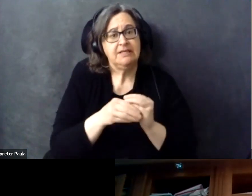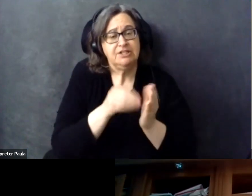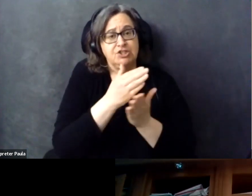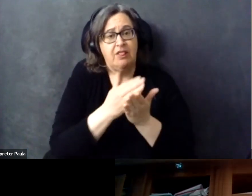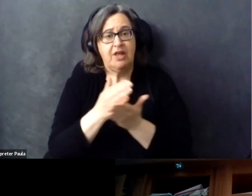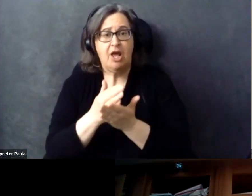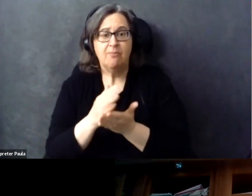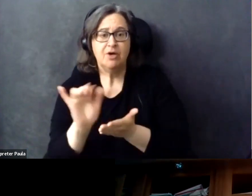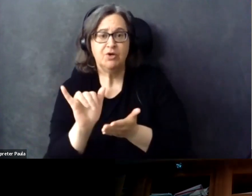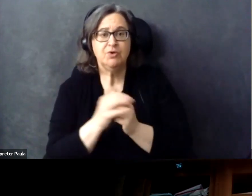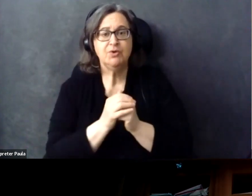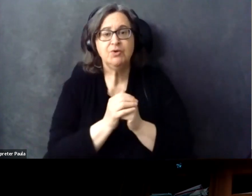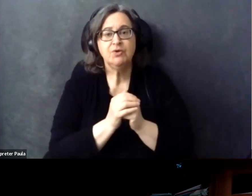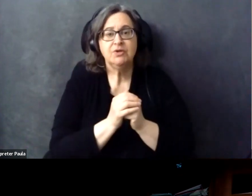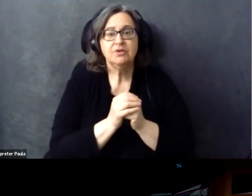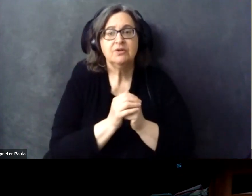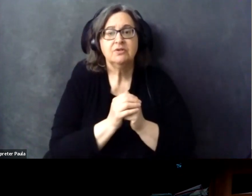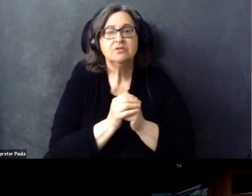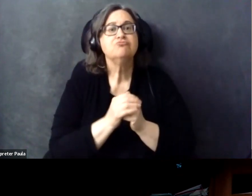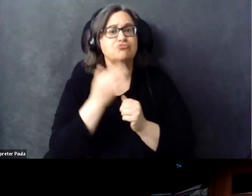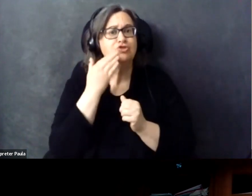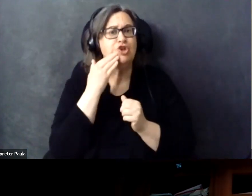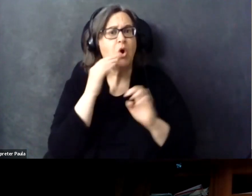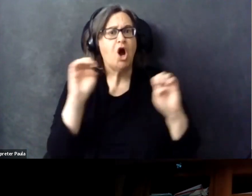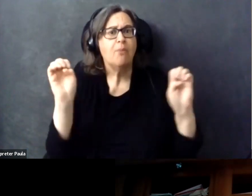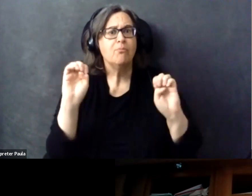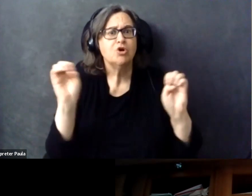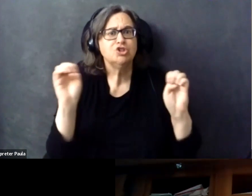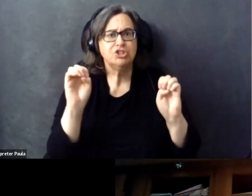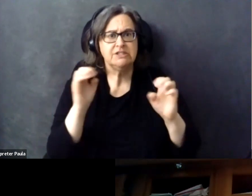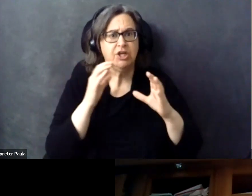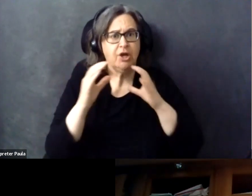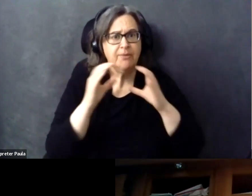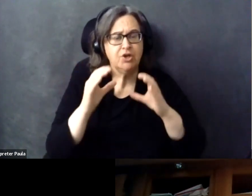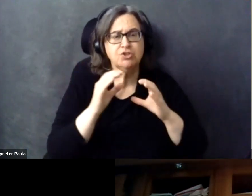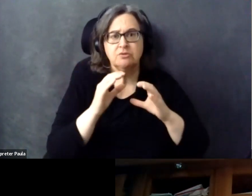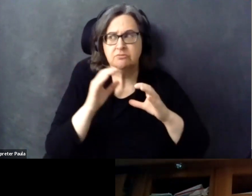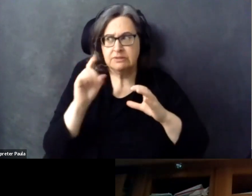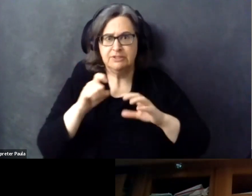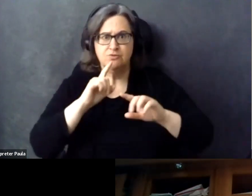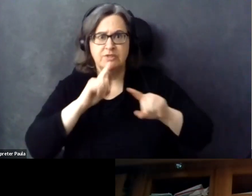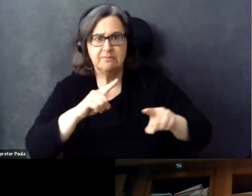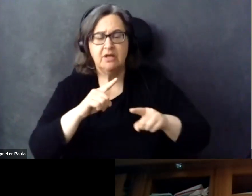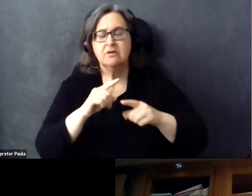E-commerce? We have some additional elements like